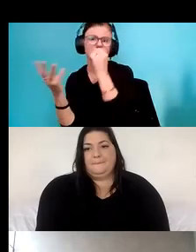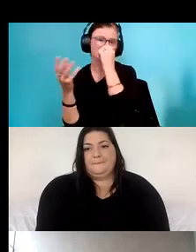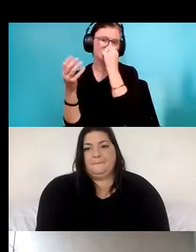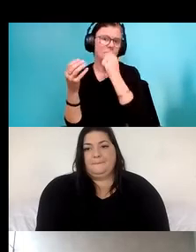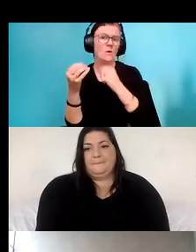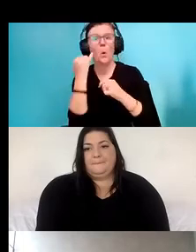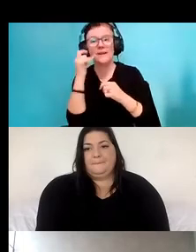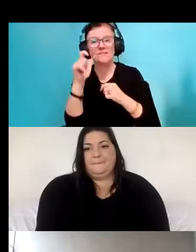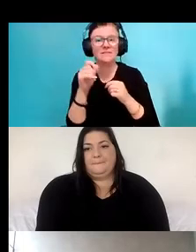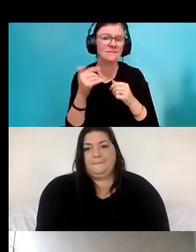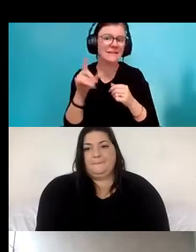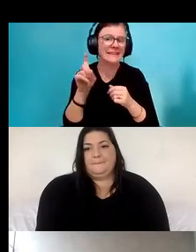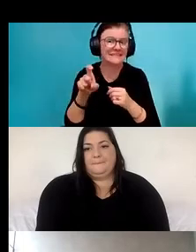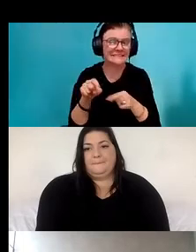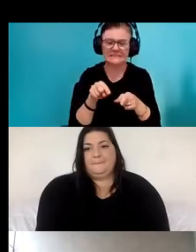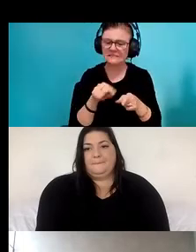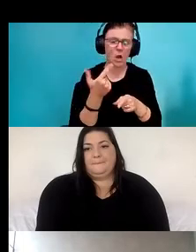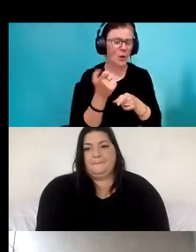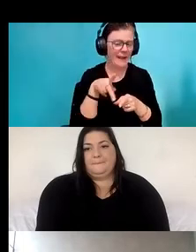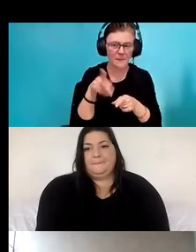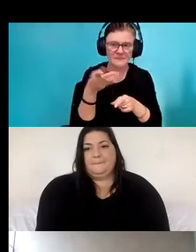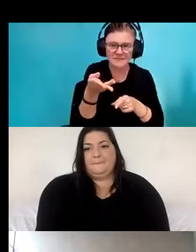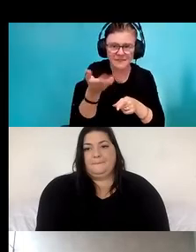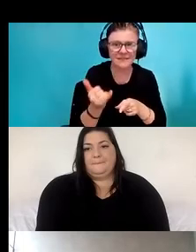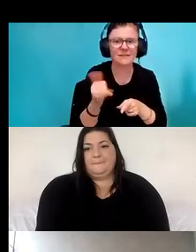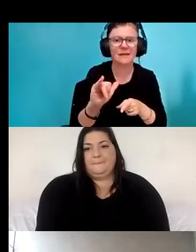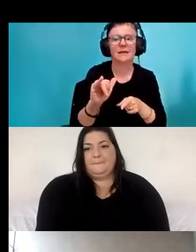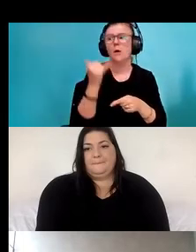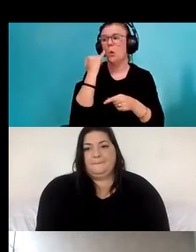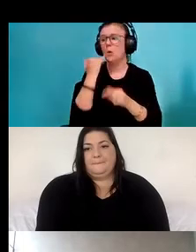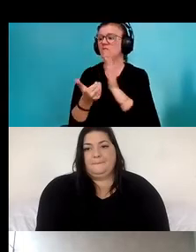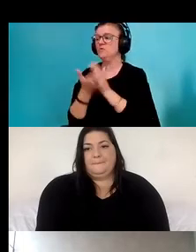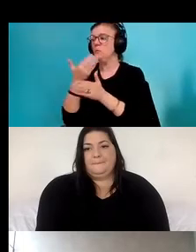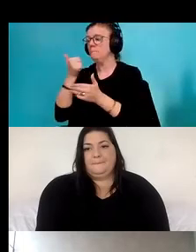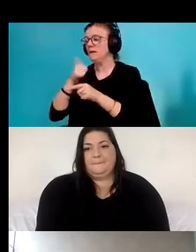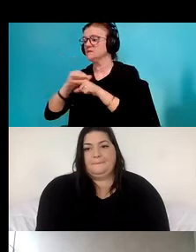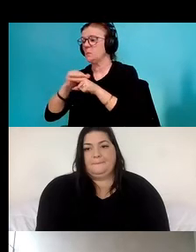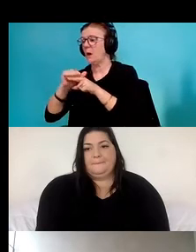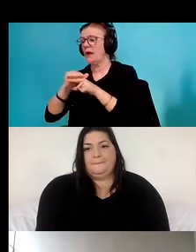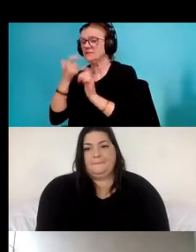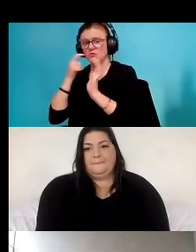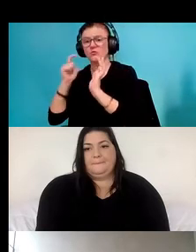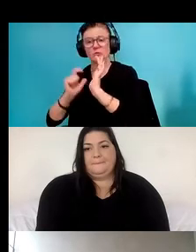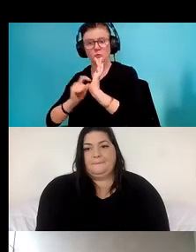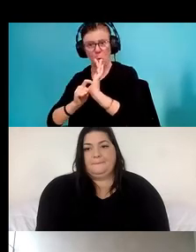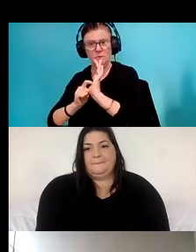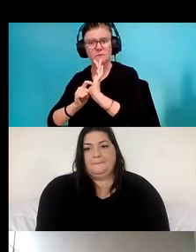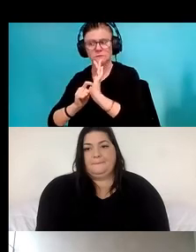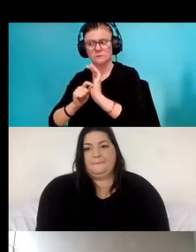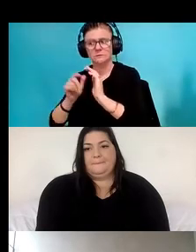in your communities or emerging practices that you see should be elevated.